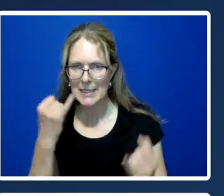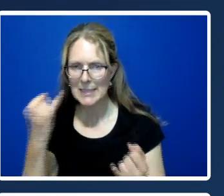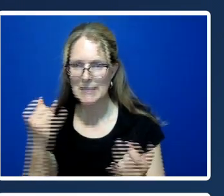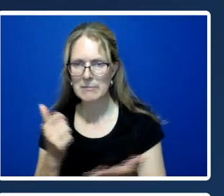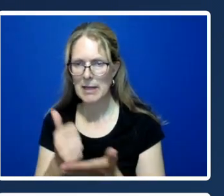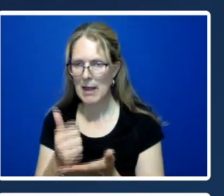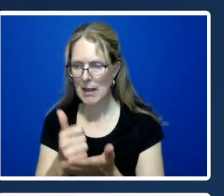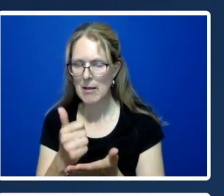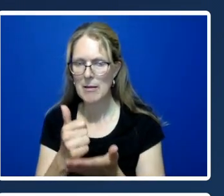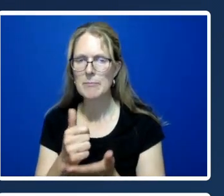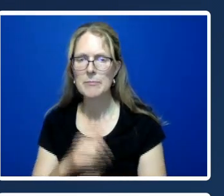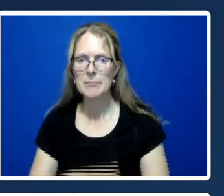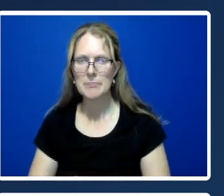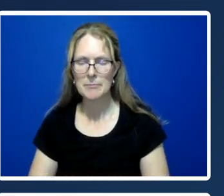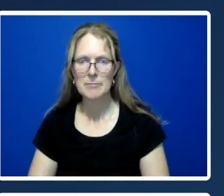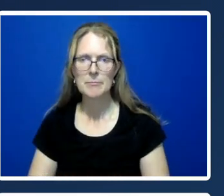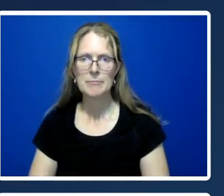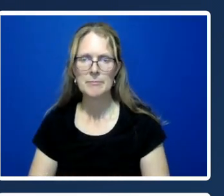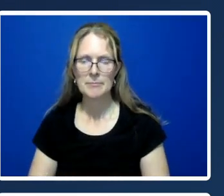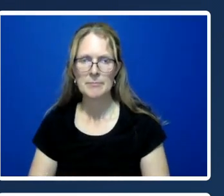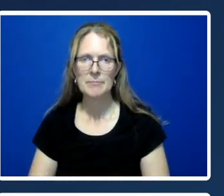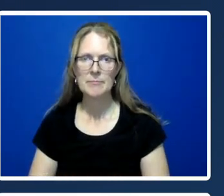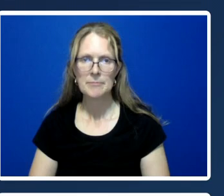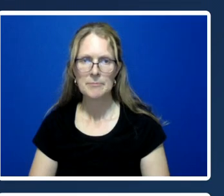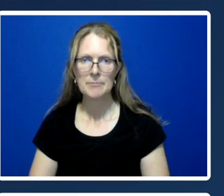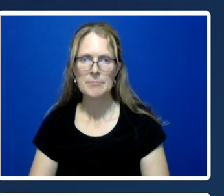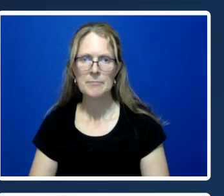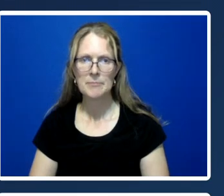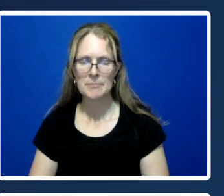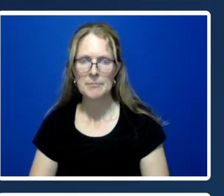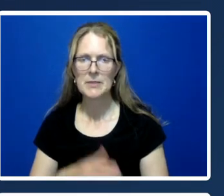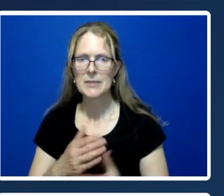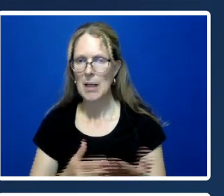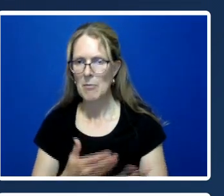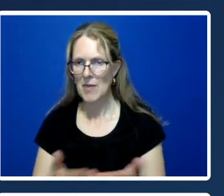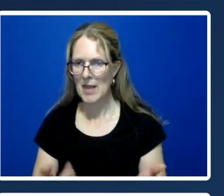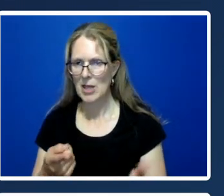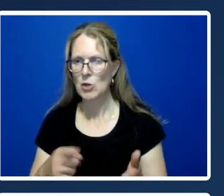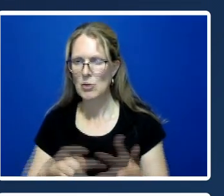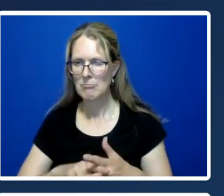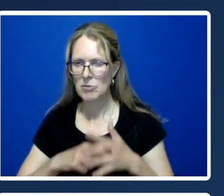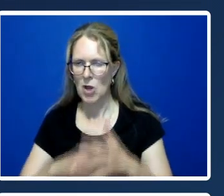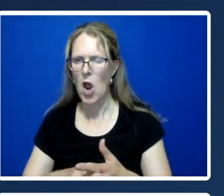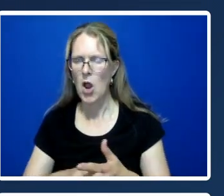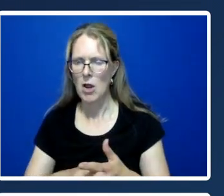the items you maybe have to start identifying to move this forward.